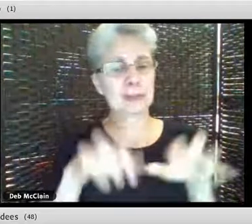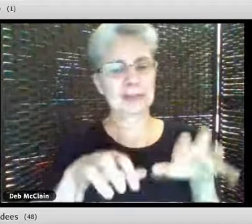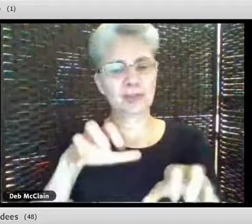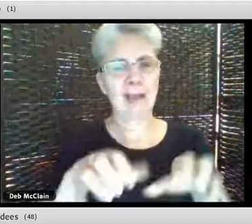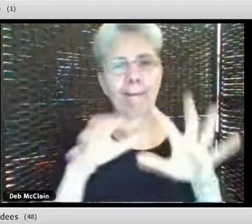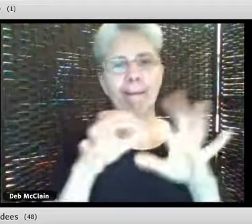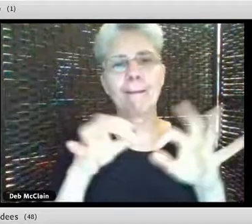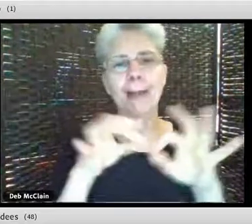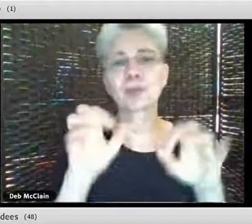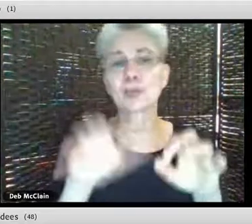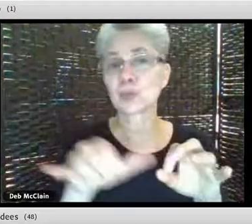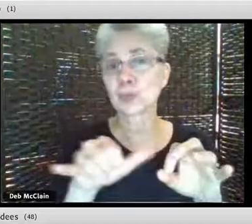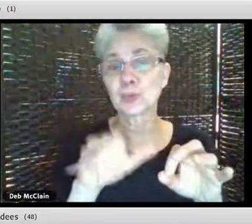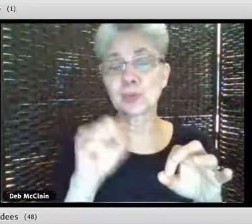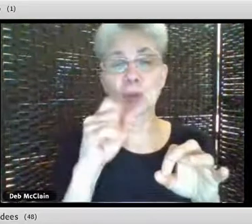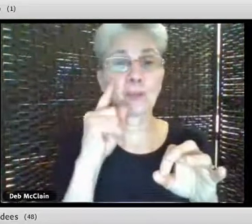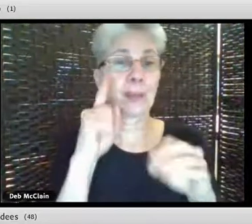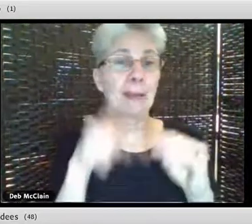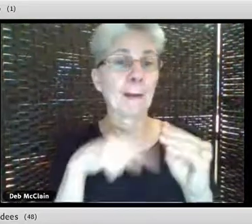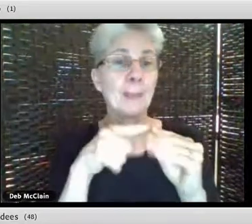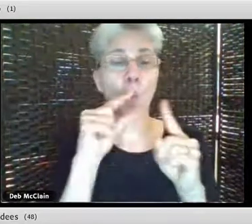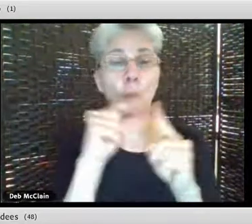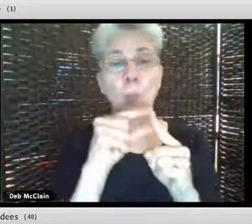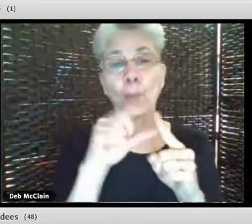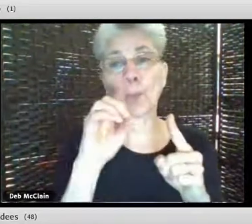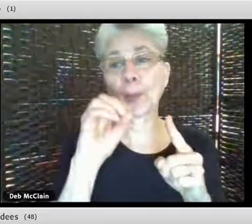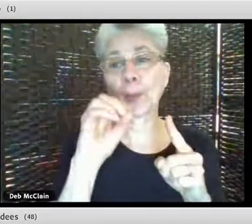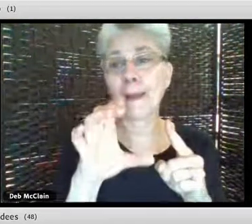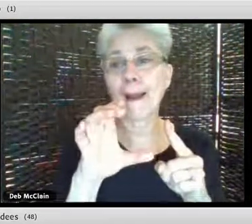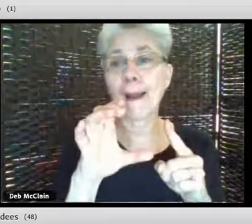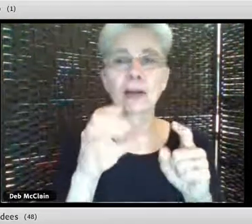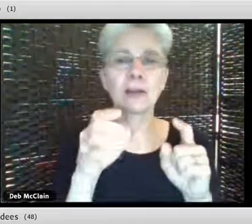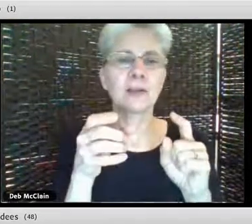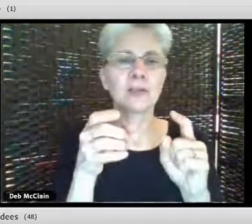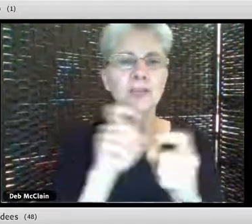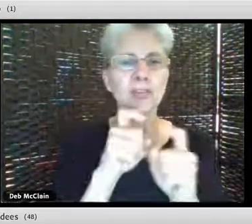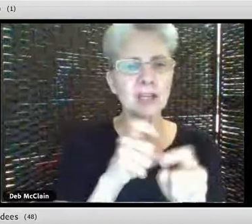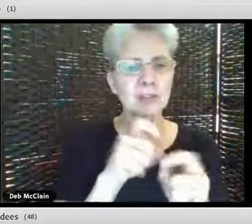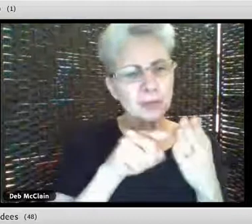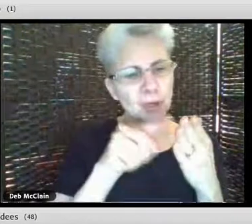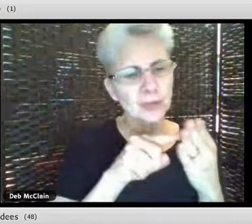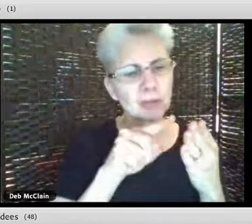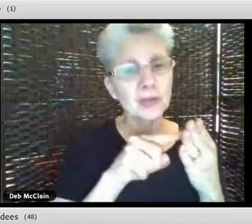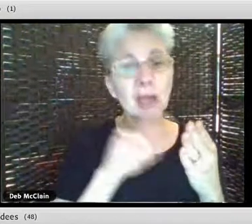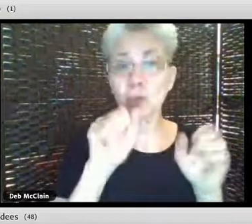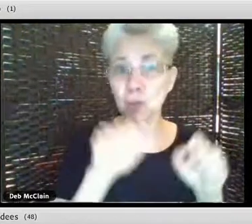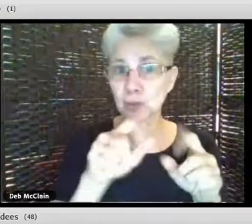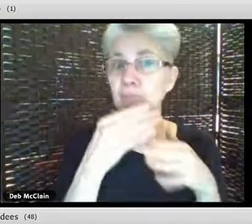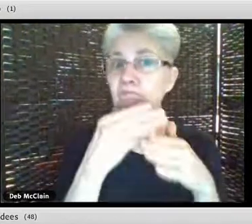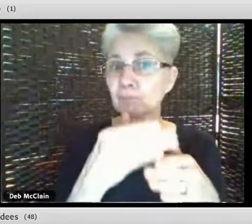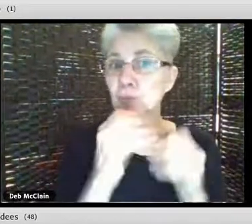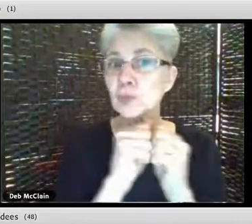You guys can work on it at the same time, and then, like I said, you can also chat and comment. So if you're thinking about Word doc and kind of,